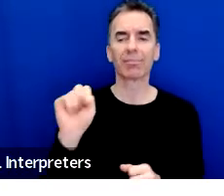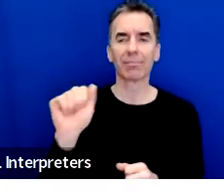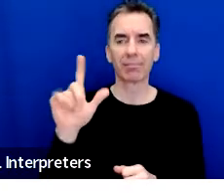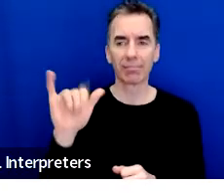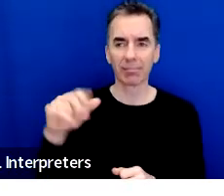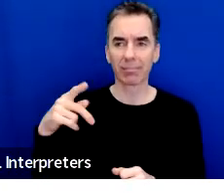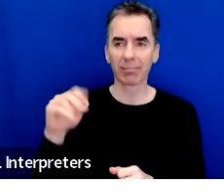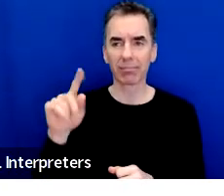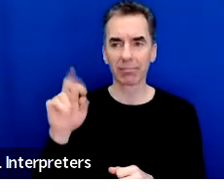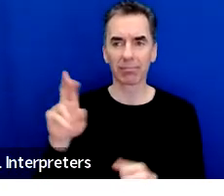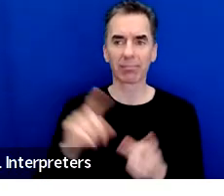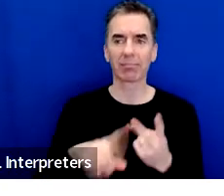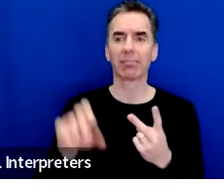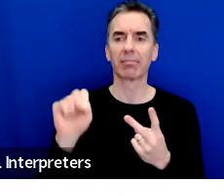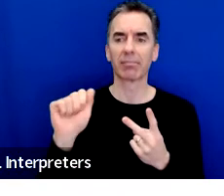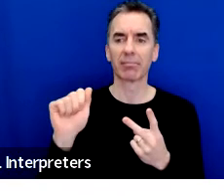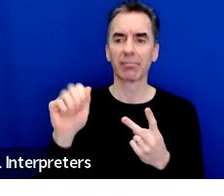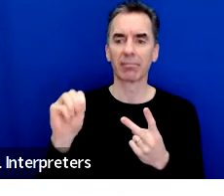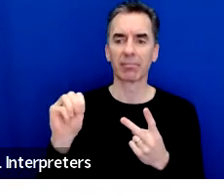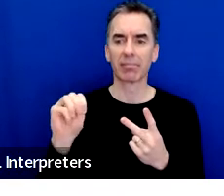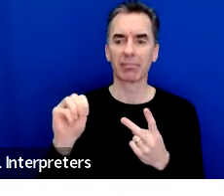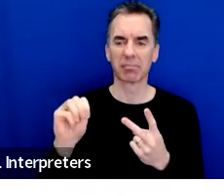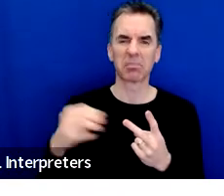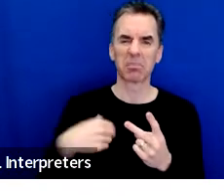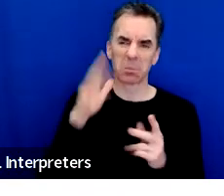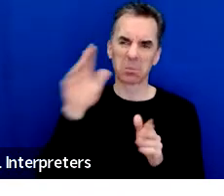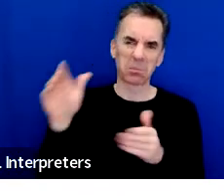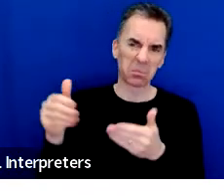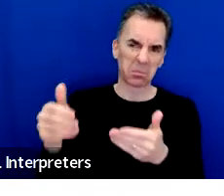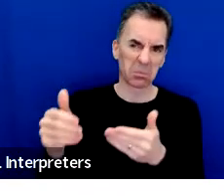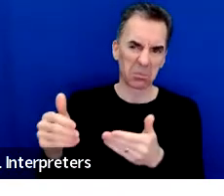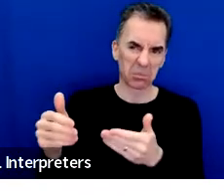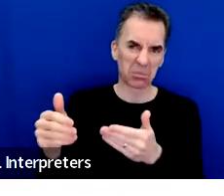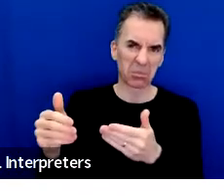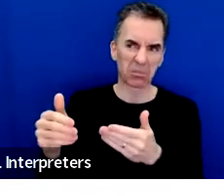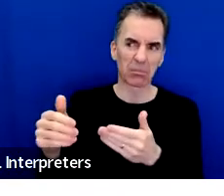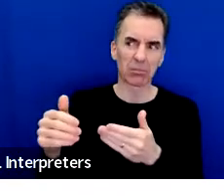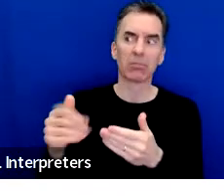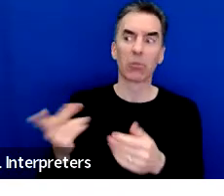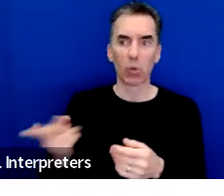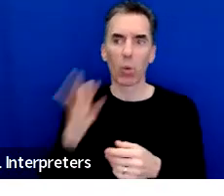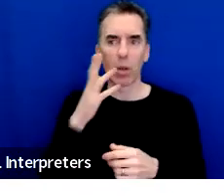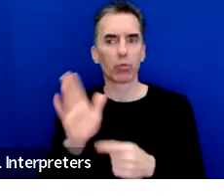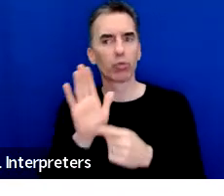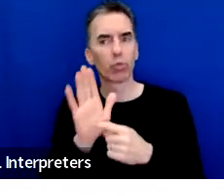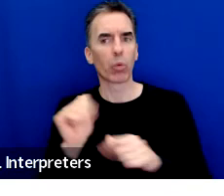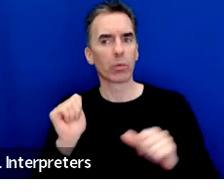who I'll introduce a little bit later and further detail. And they're going to be doing some demos of Sally's